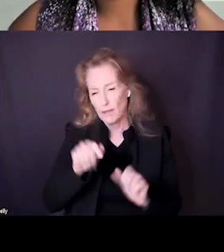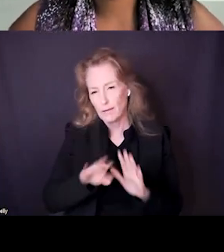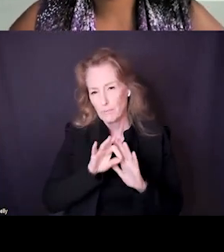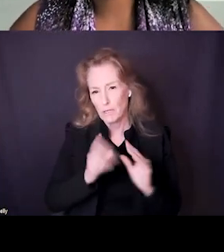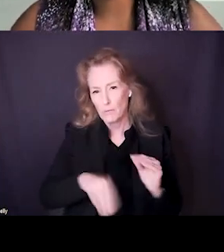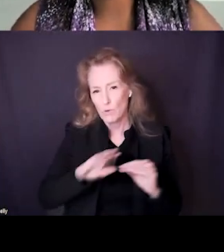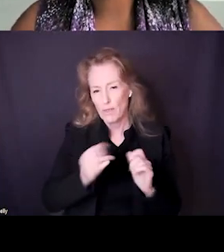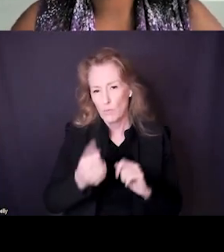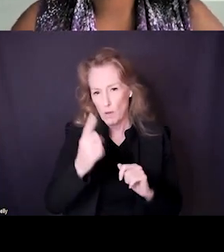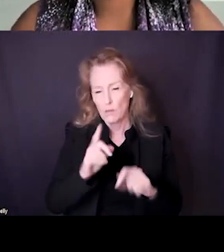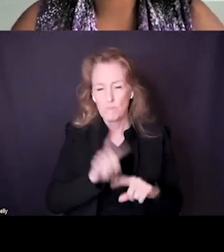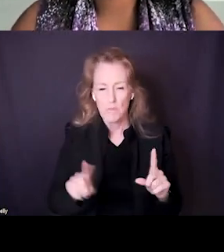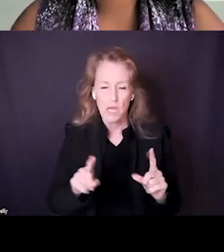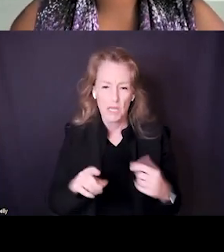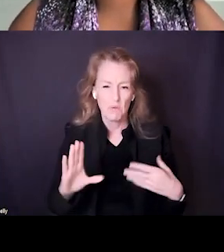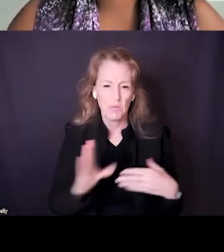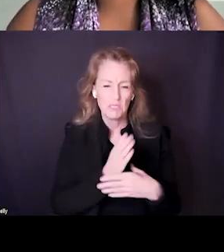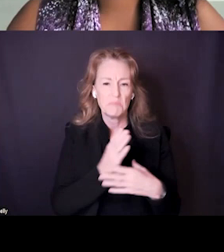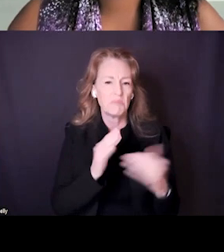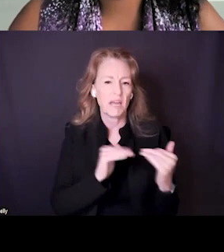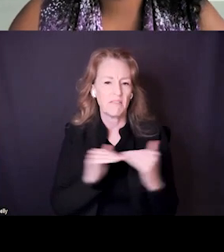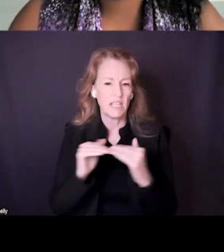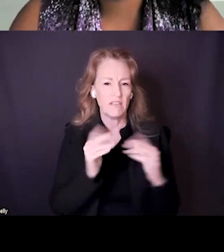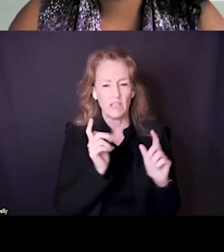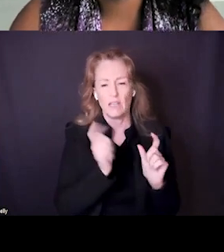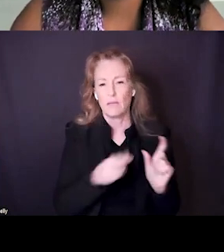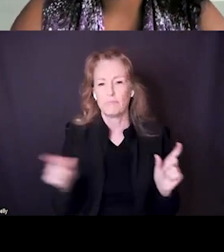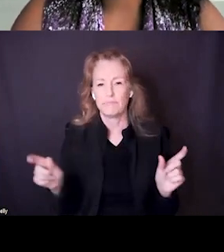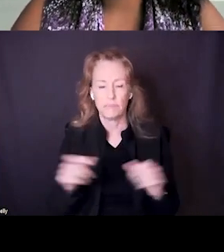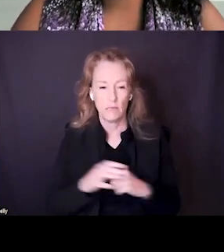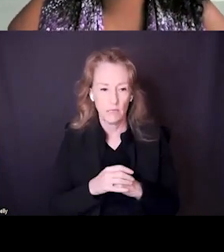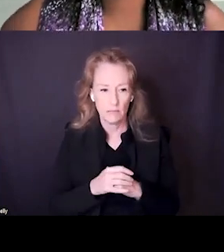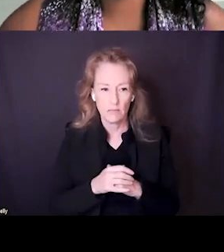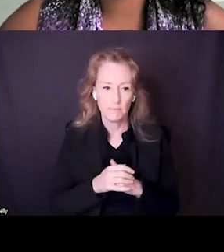I WAS SURPRISED BECAUSE THE RECEIVING CENTER AND